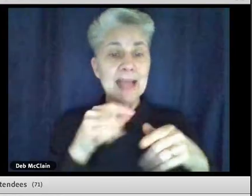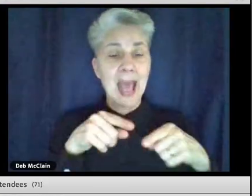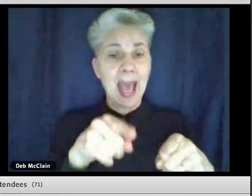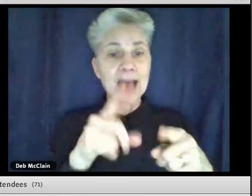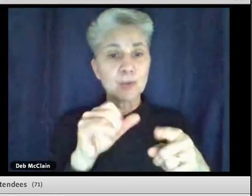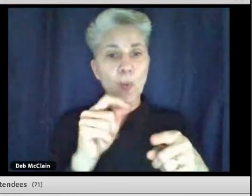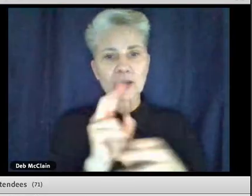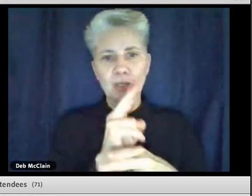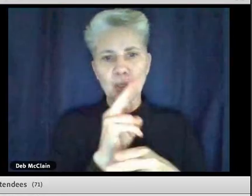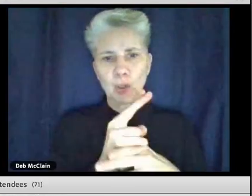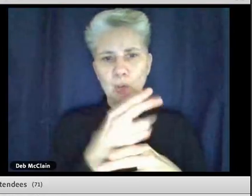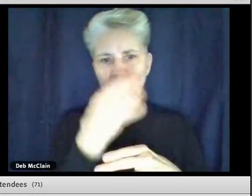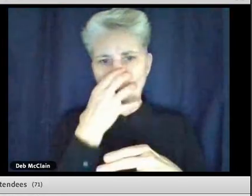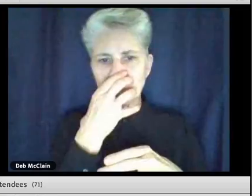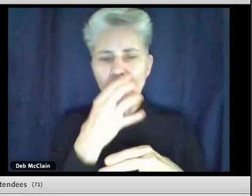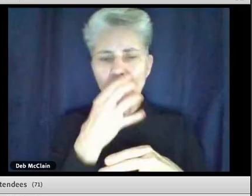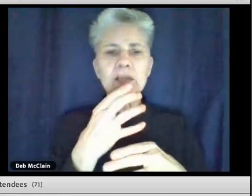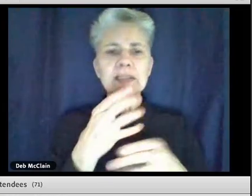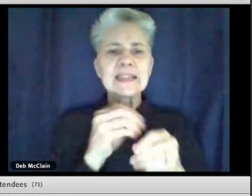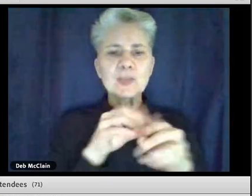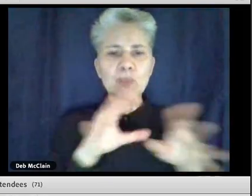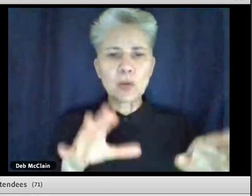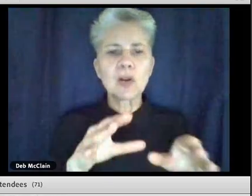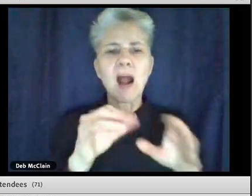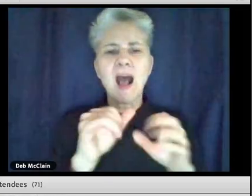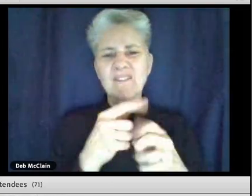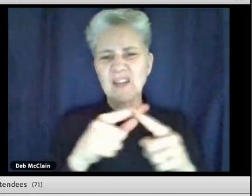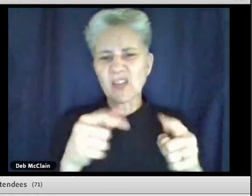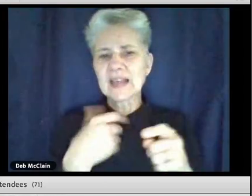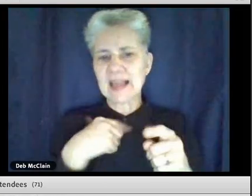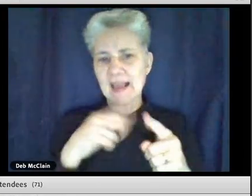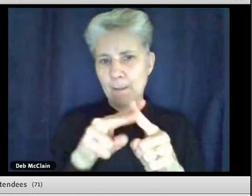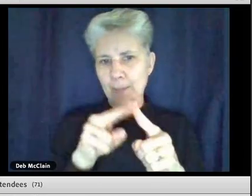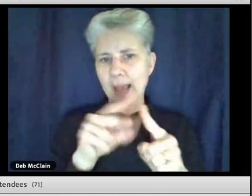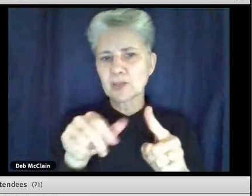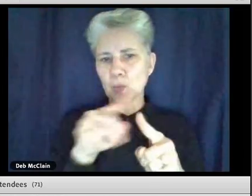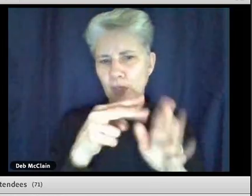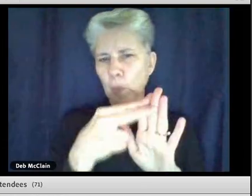masks, distribution of medical countermeasures if applicable, so you guys can read that as well